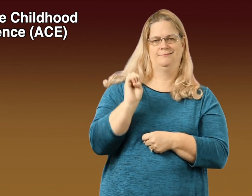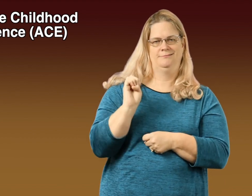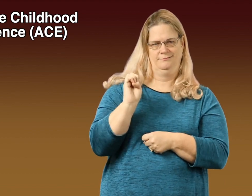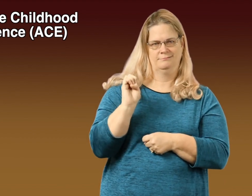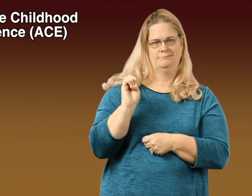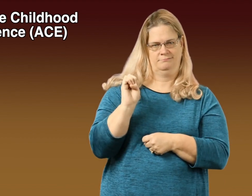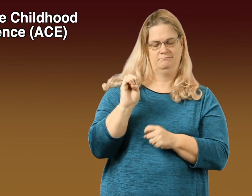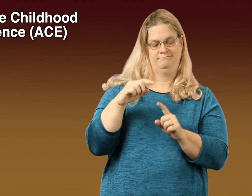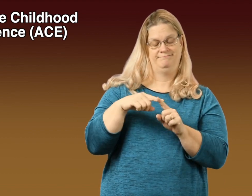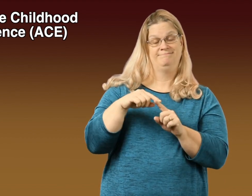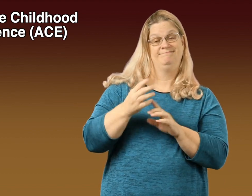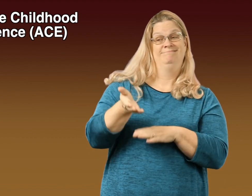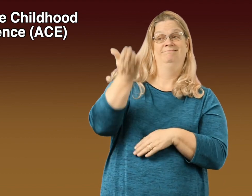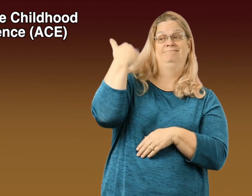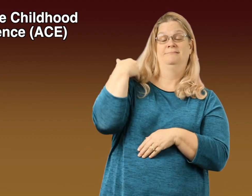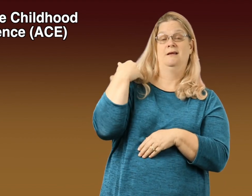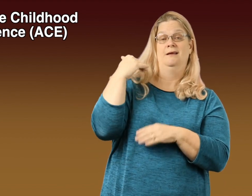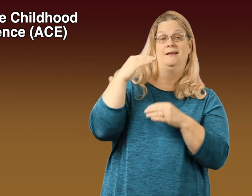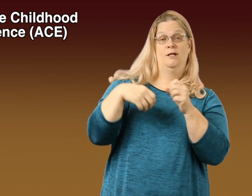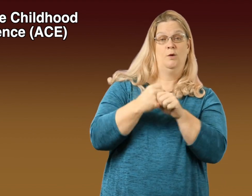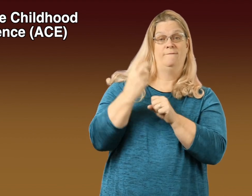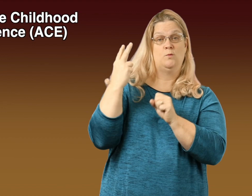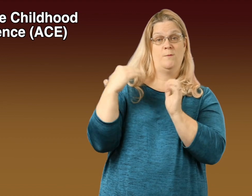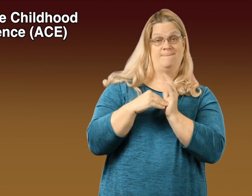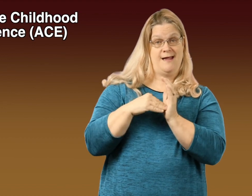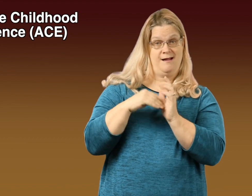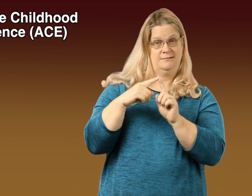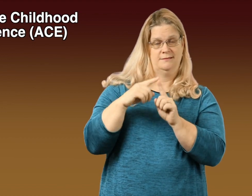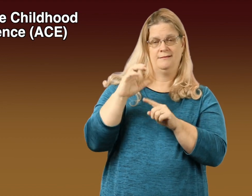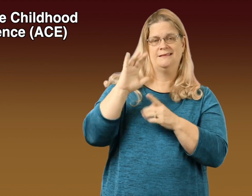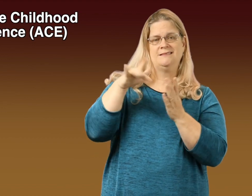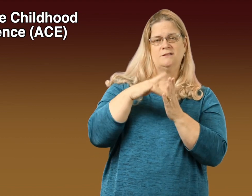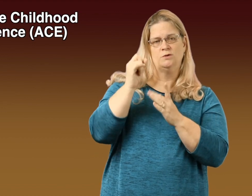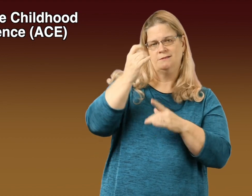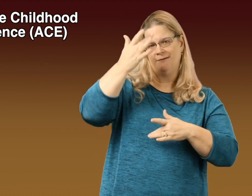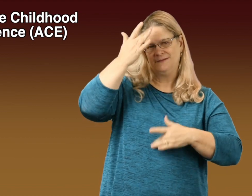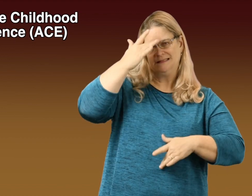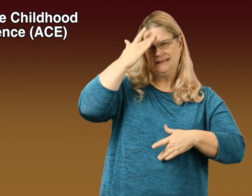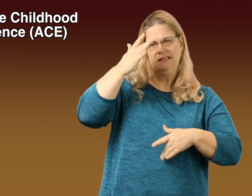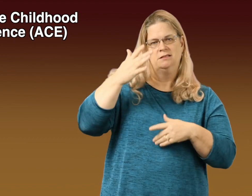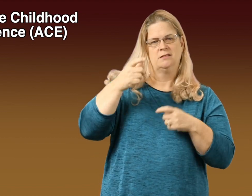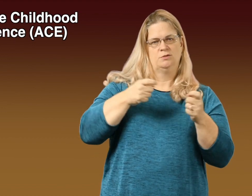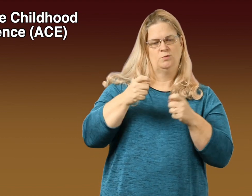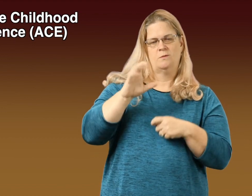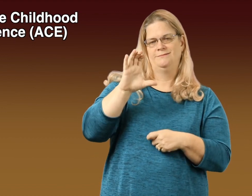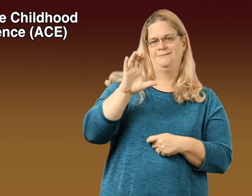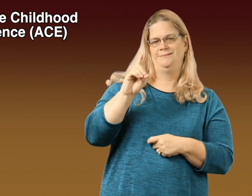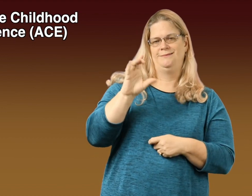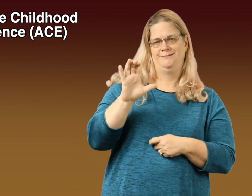Back in the year 2000, the Center for Disease Control, or CDC,